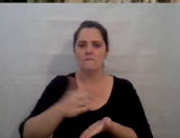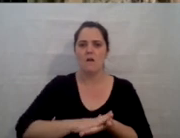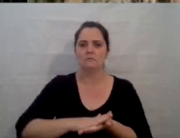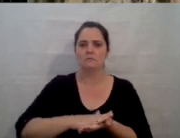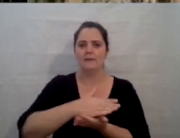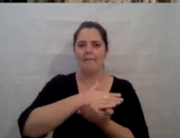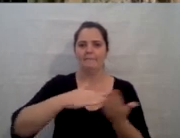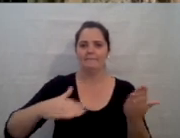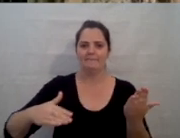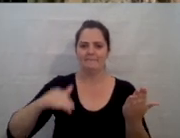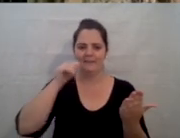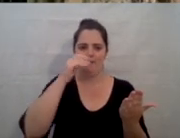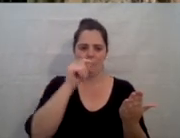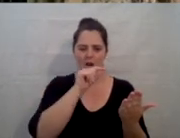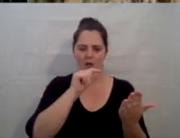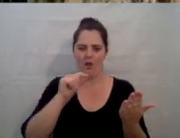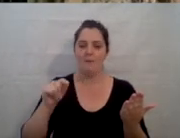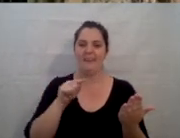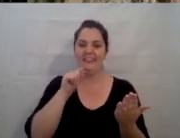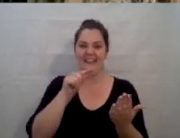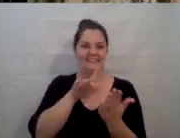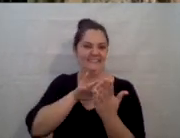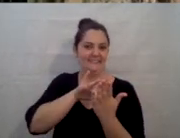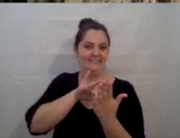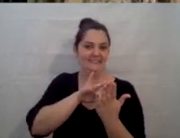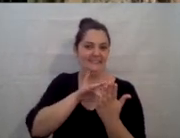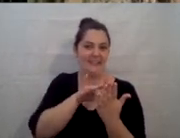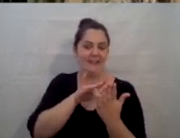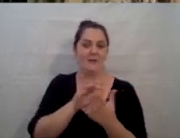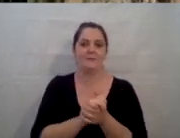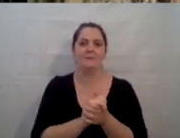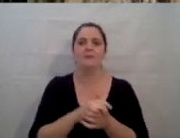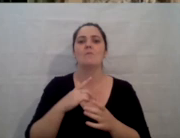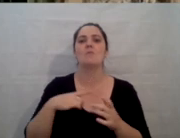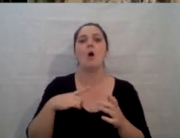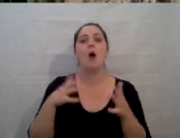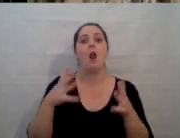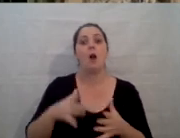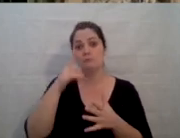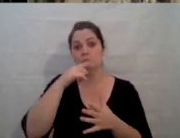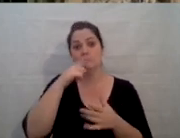in the centre, so they find that anatomical centre, because what most people do when they first start out drawing the body